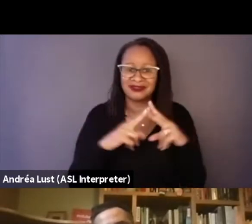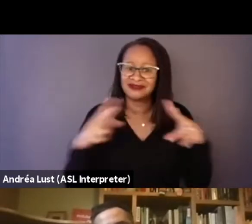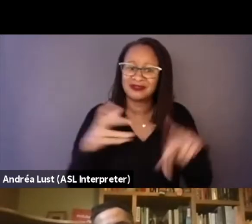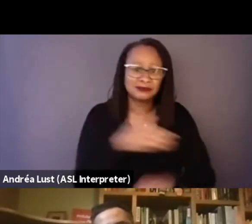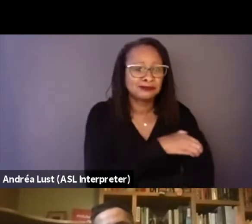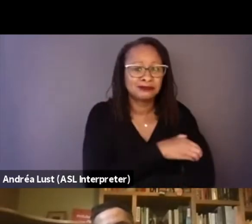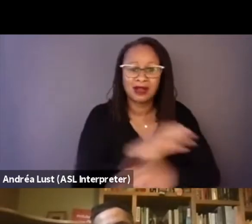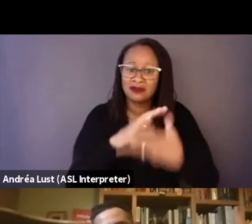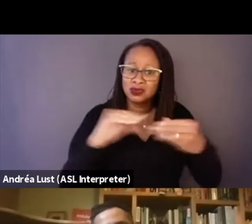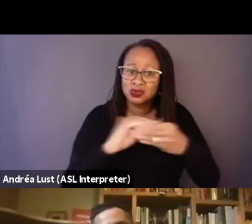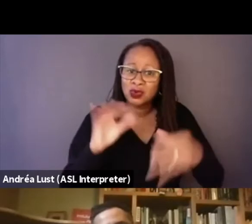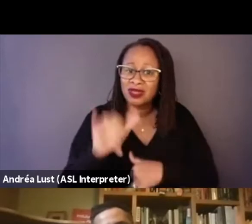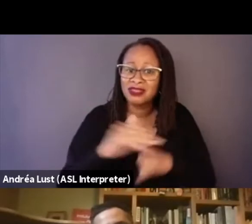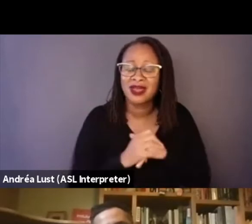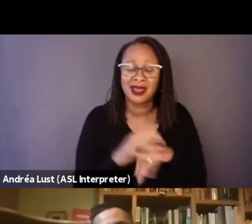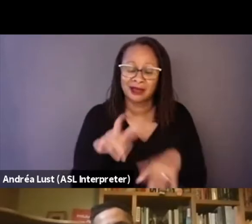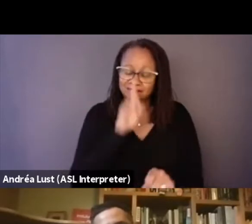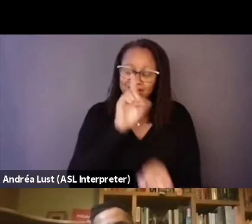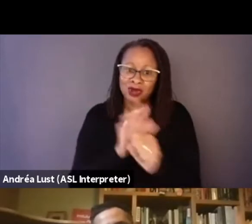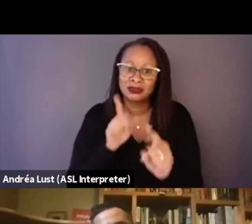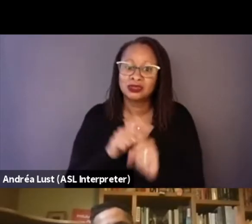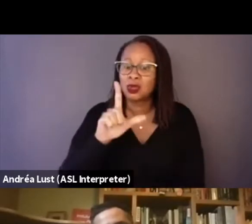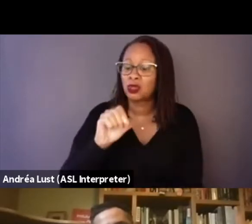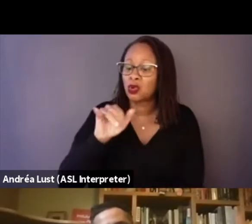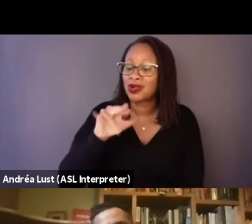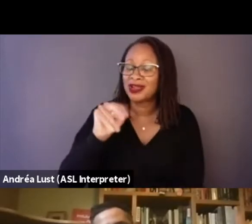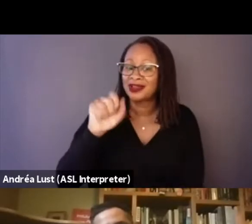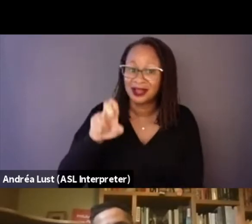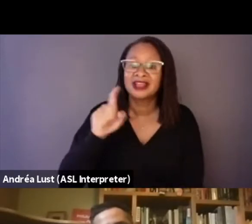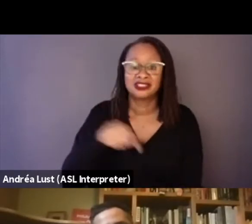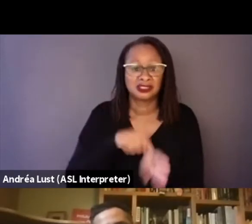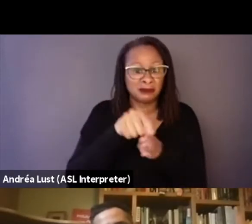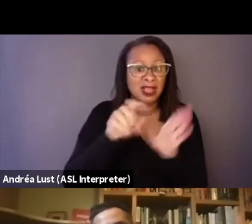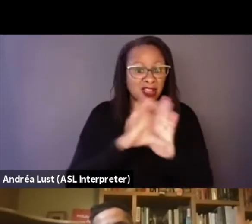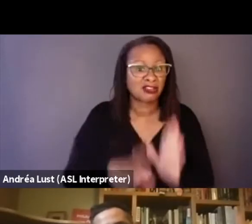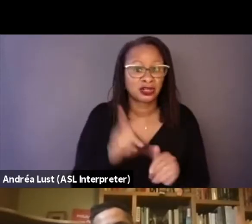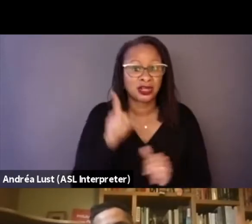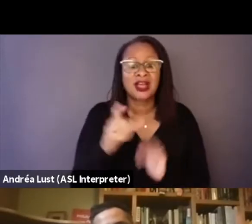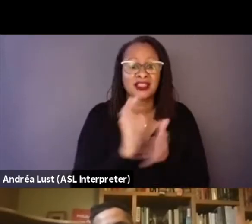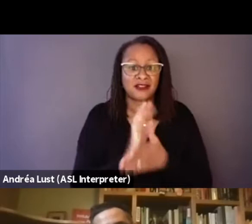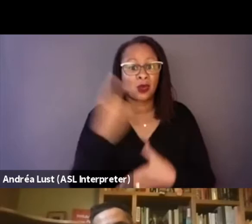And I make a promise to Lorena- Lorena is one of the main character of the film- to one day, come back to Congo